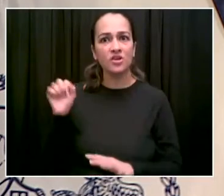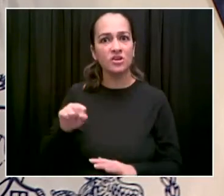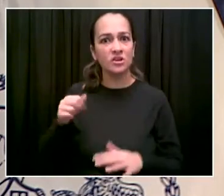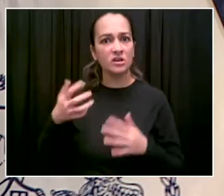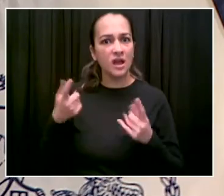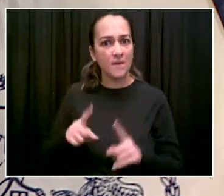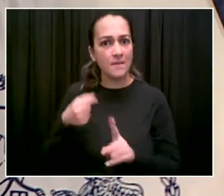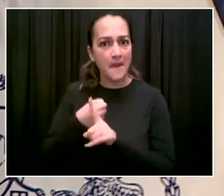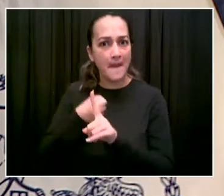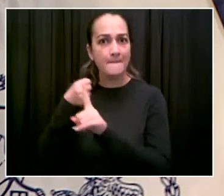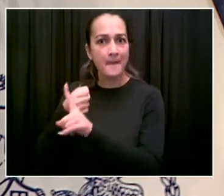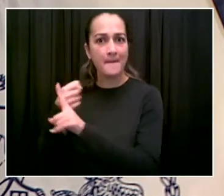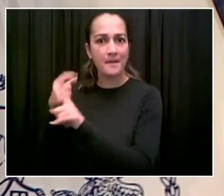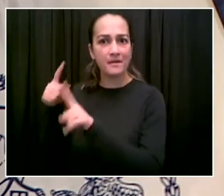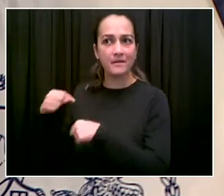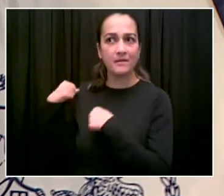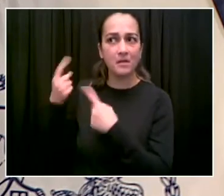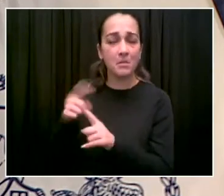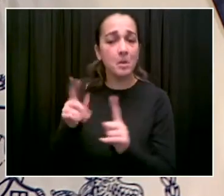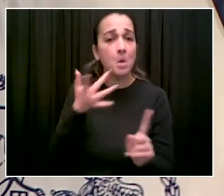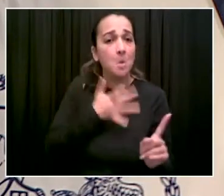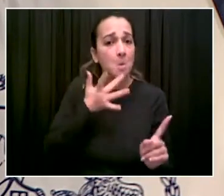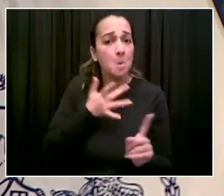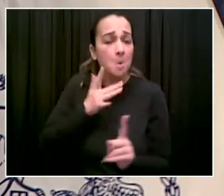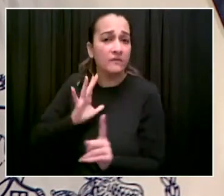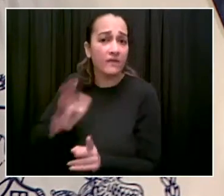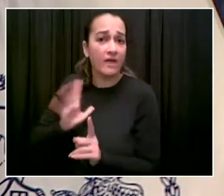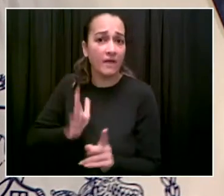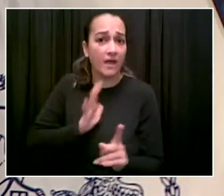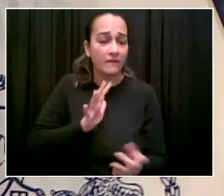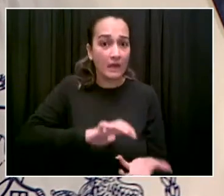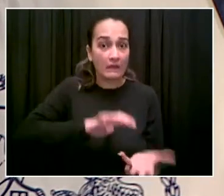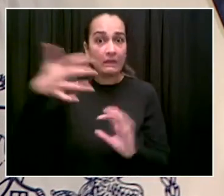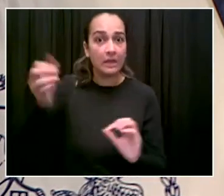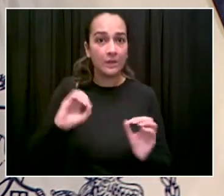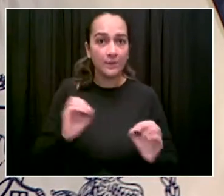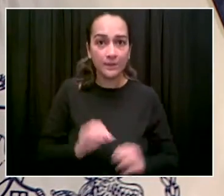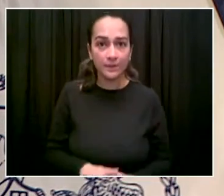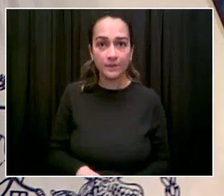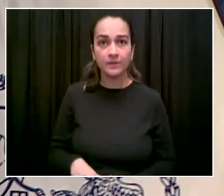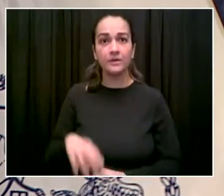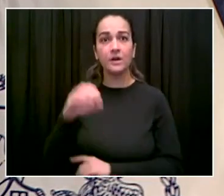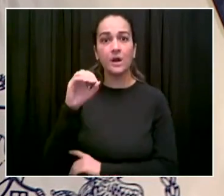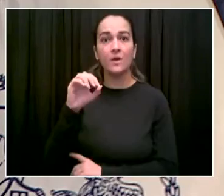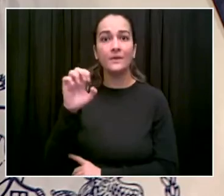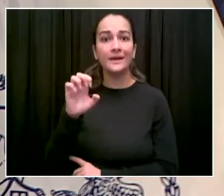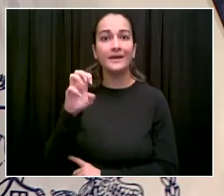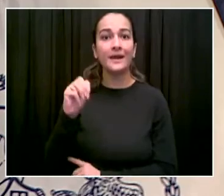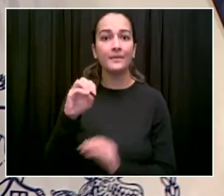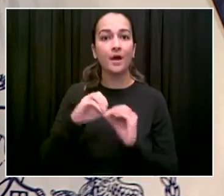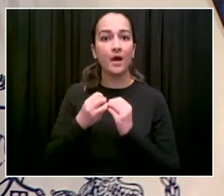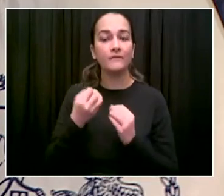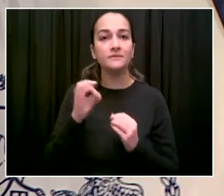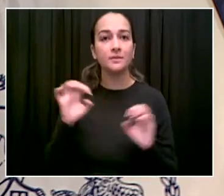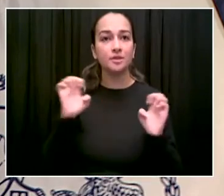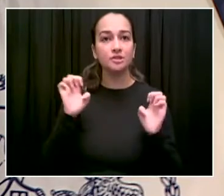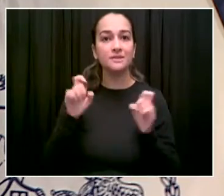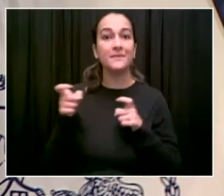ON THE WEATHER. WE HAVE HAD CHALLENGES LATELY , BUT NEW YORKERS HAVE HANDLED THEM WELL